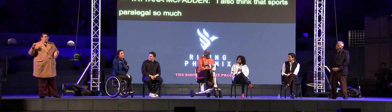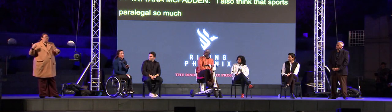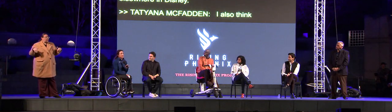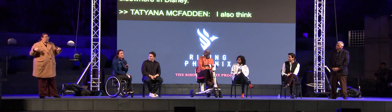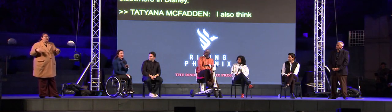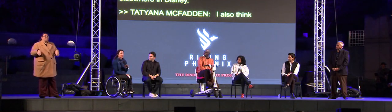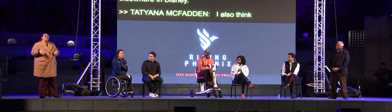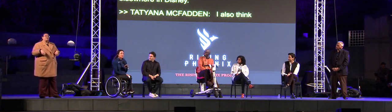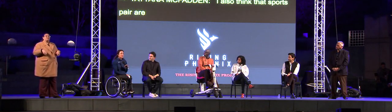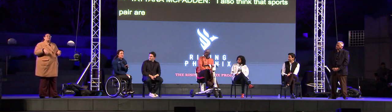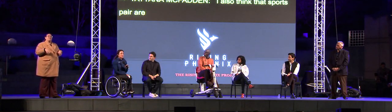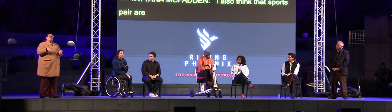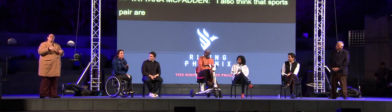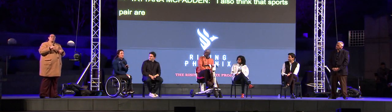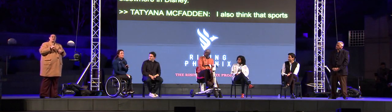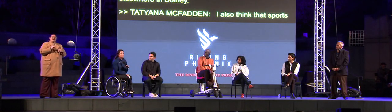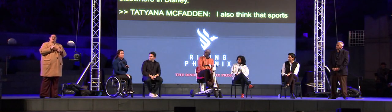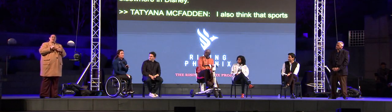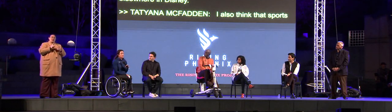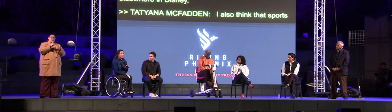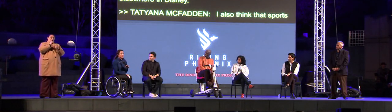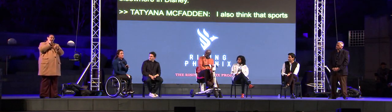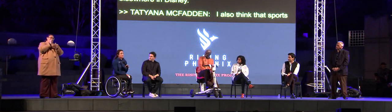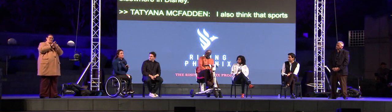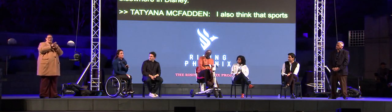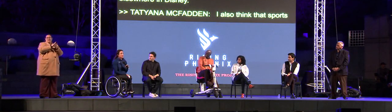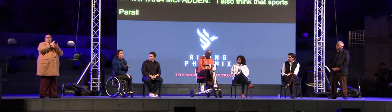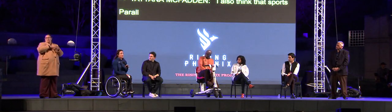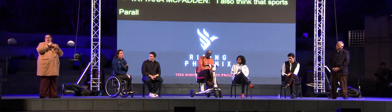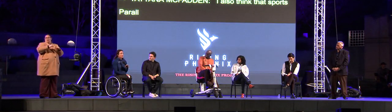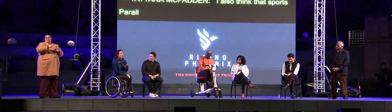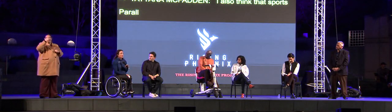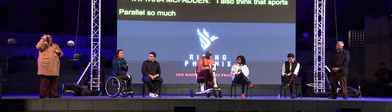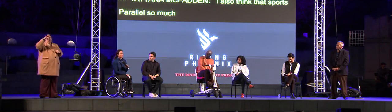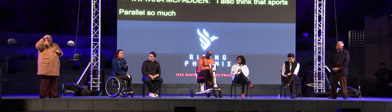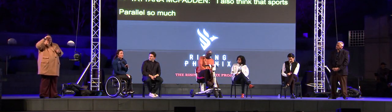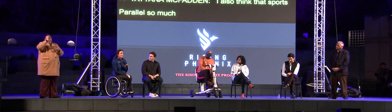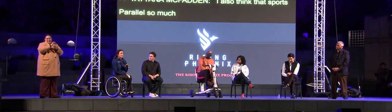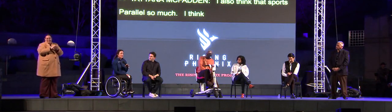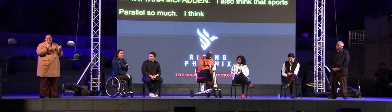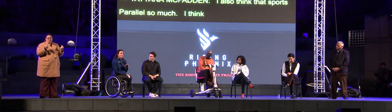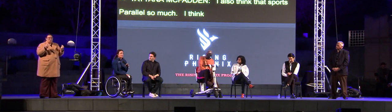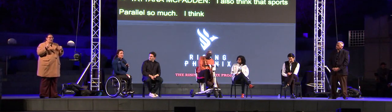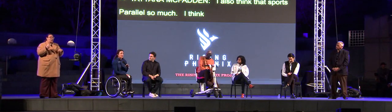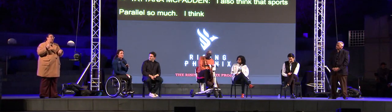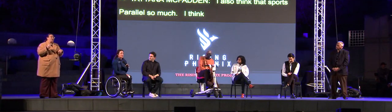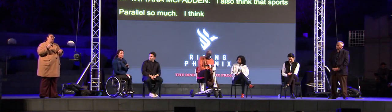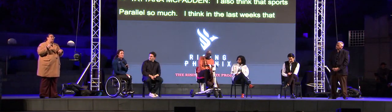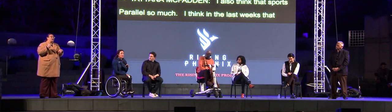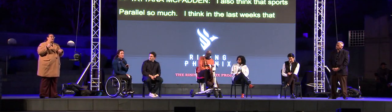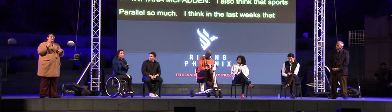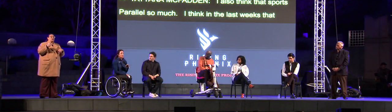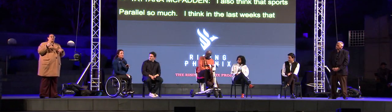I've believed in this philosophy, that if Paralympians in Paris can make it